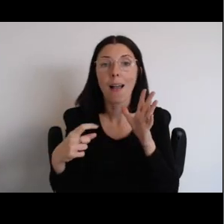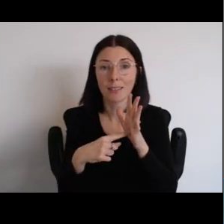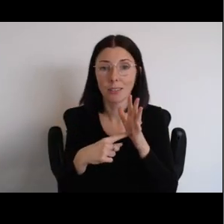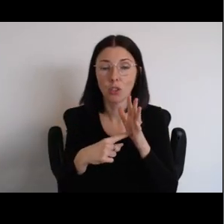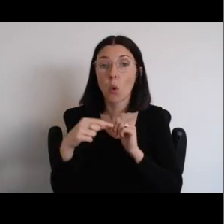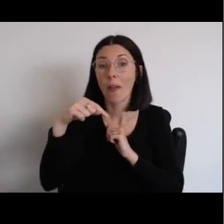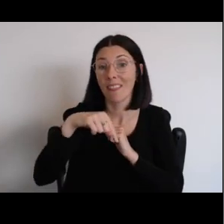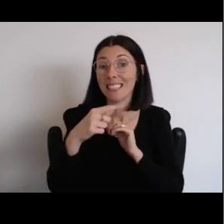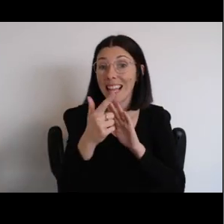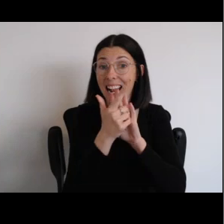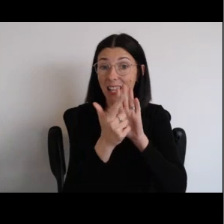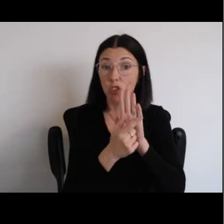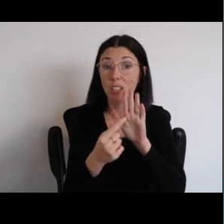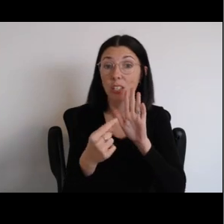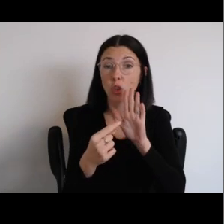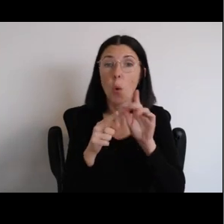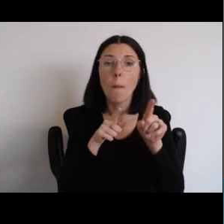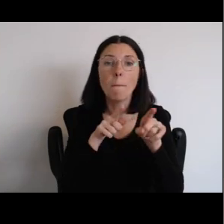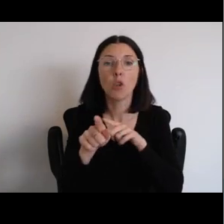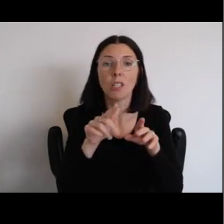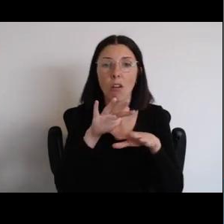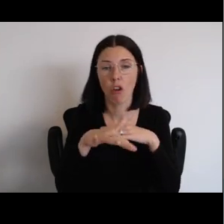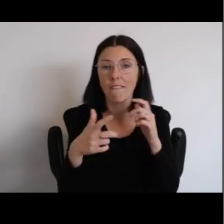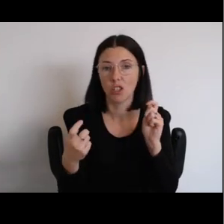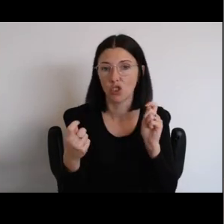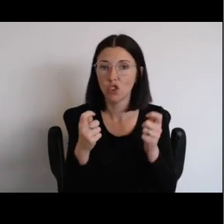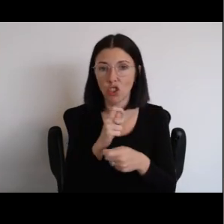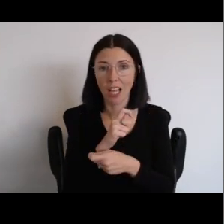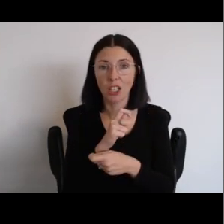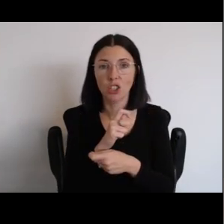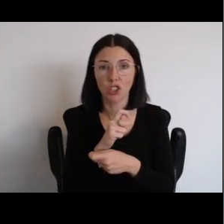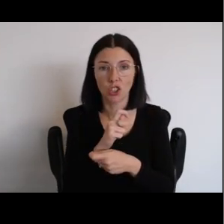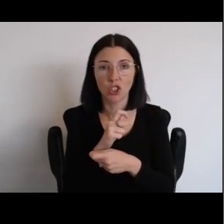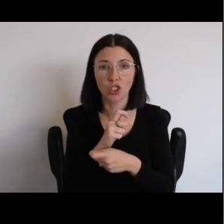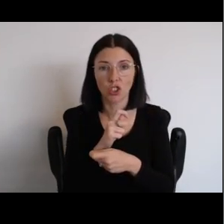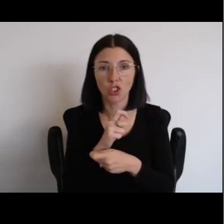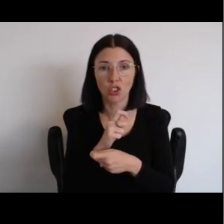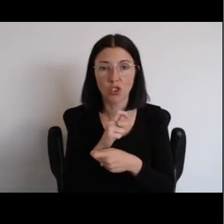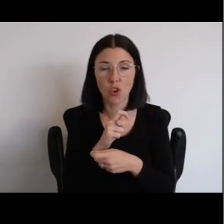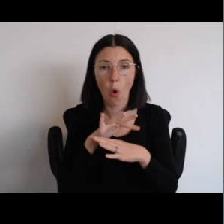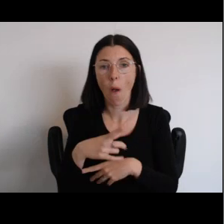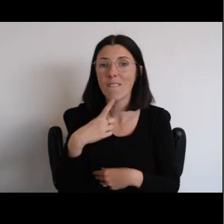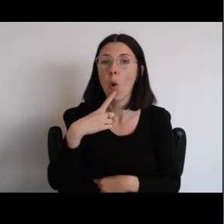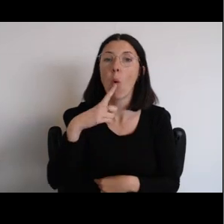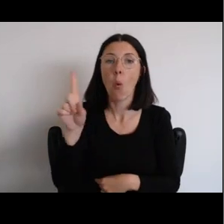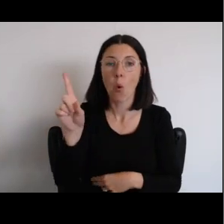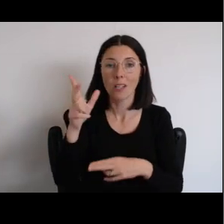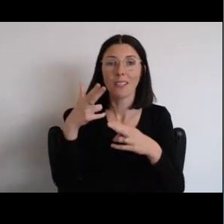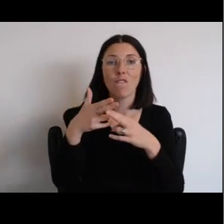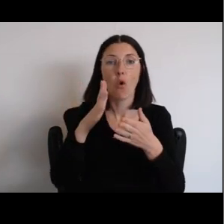about is mostly around changes to um orders in relation to Parenting and stuff around parenting